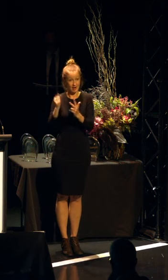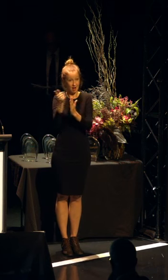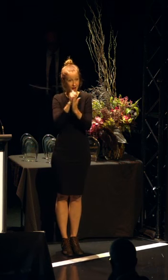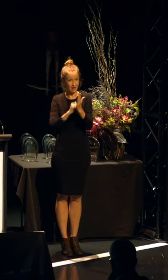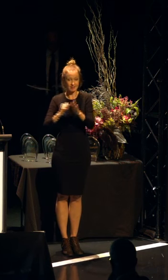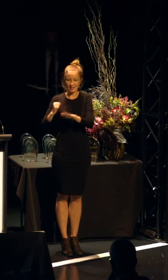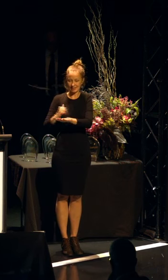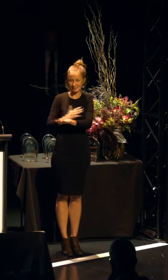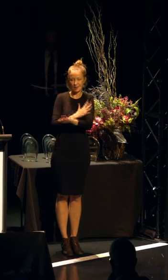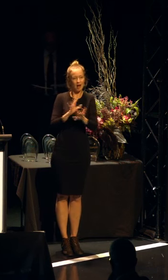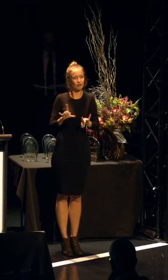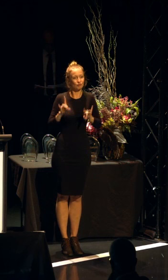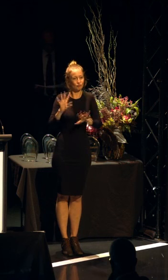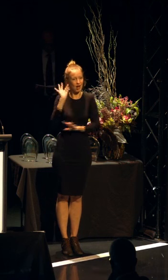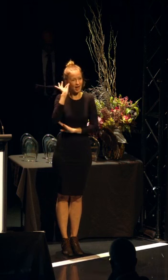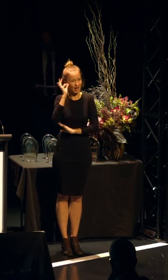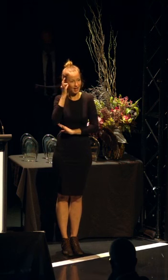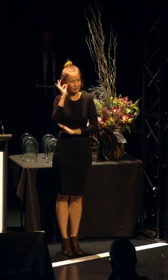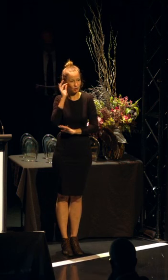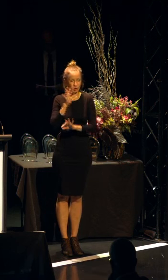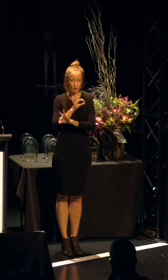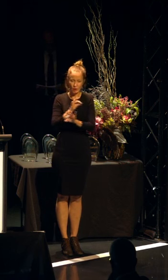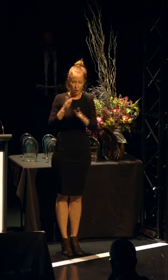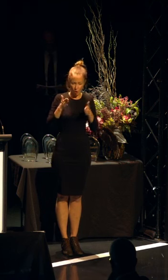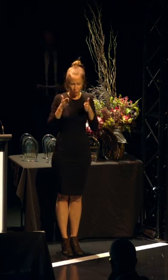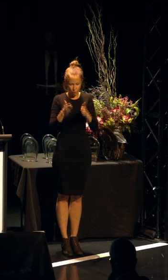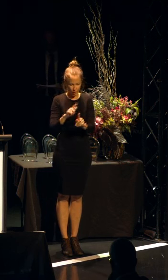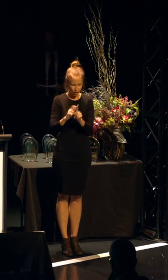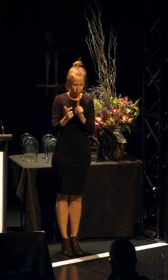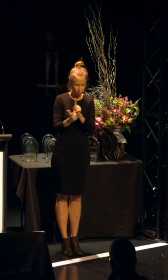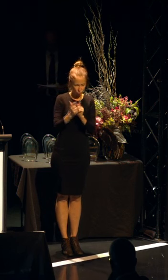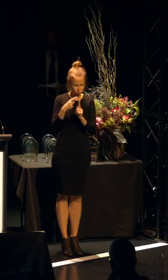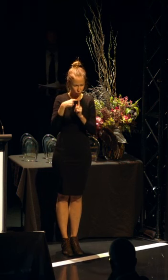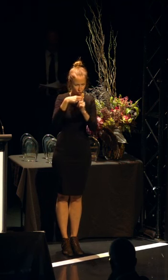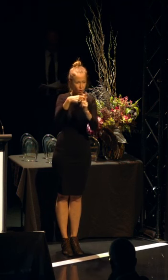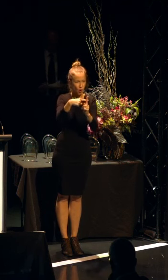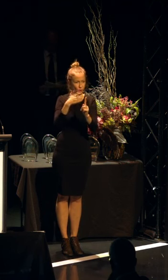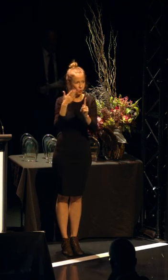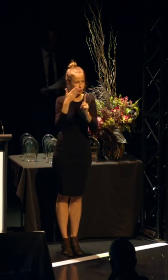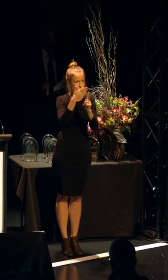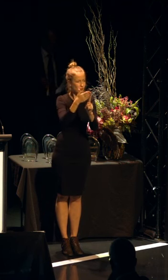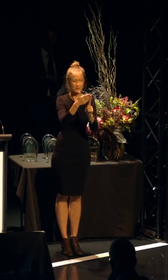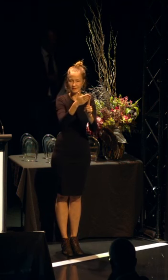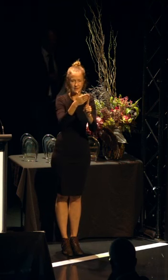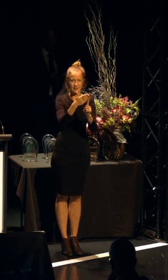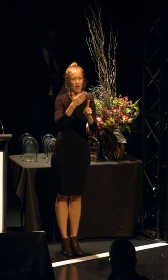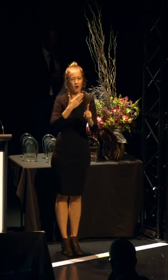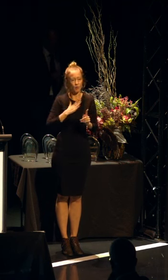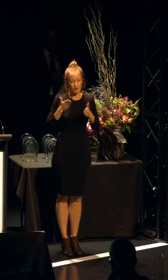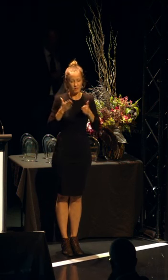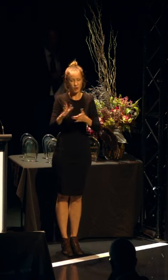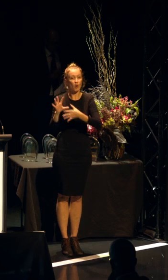beyond a culturally ambitious nation towards a creatively connected one.